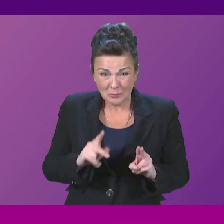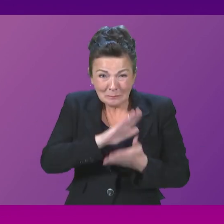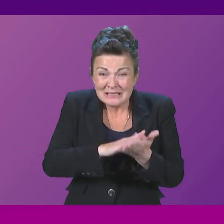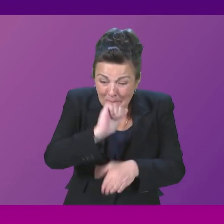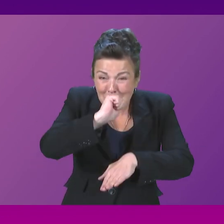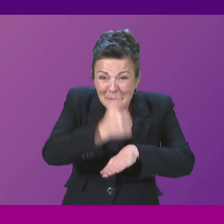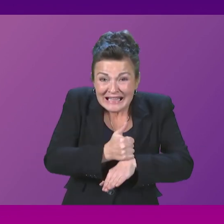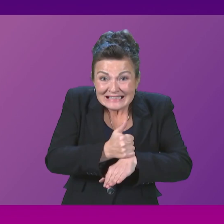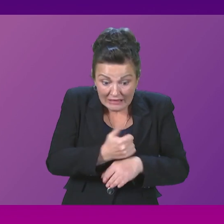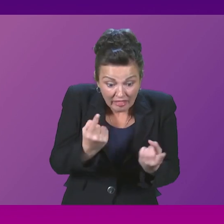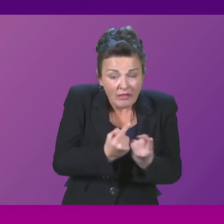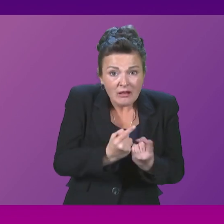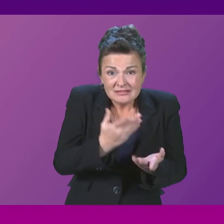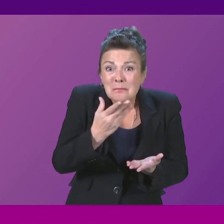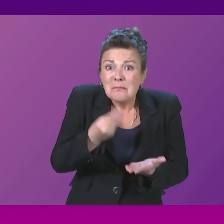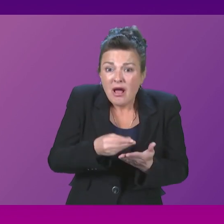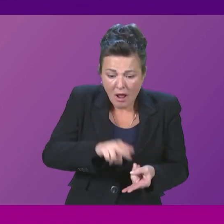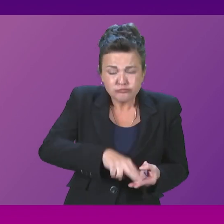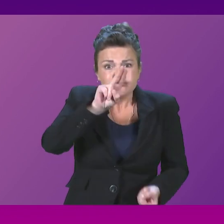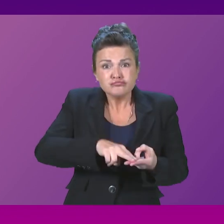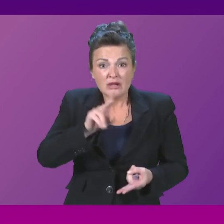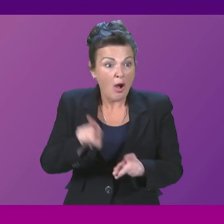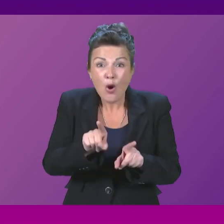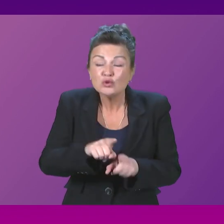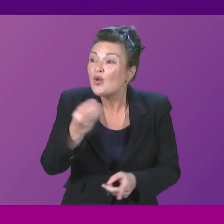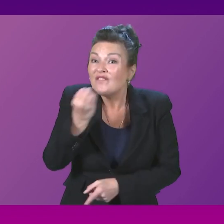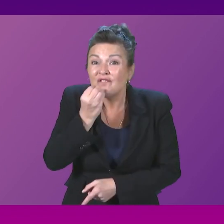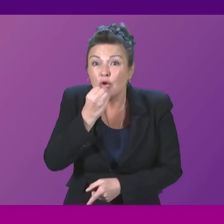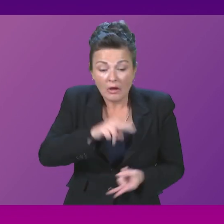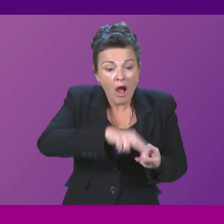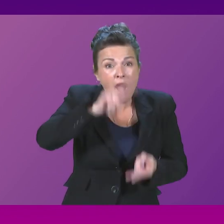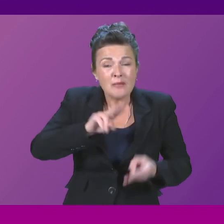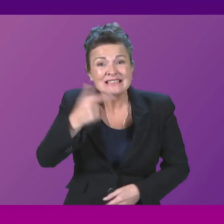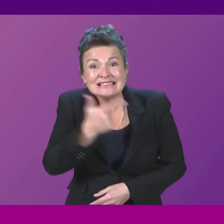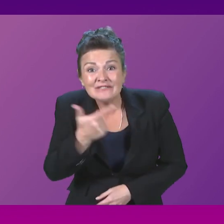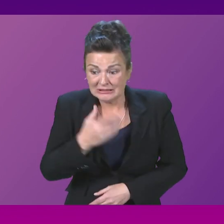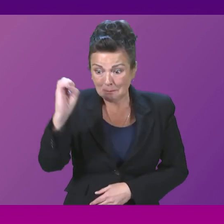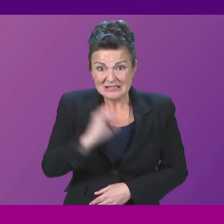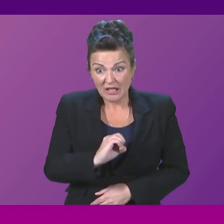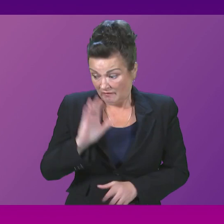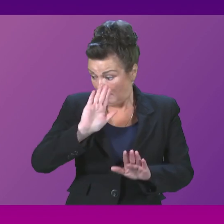has skyrocketed, with the price of budget food in supermarkets rising by 17 per cent in the year to September.